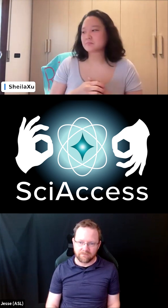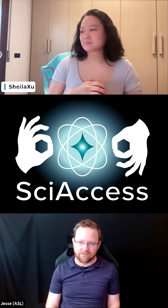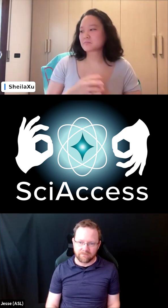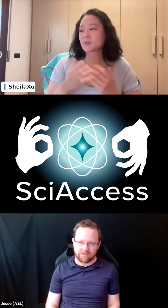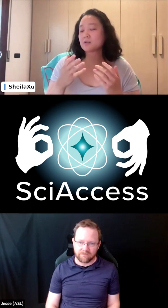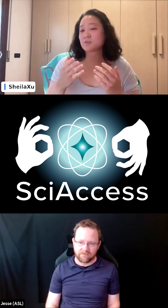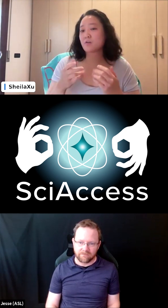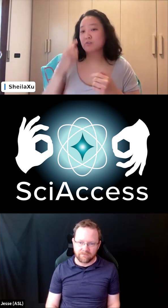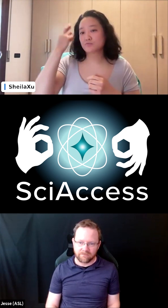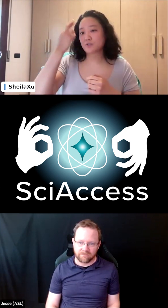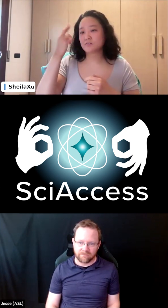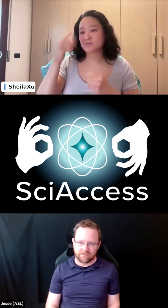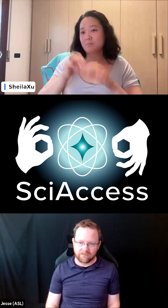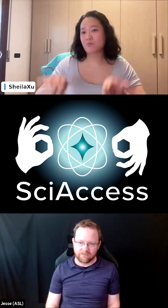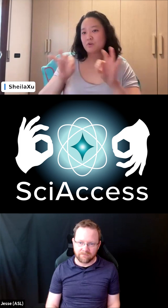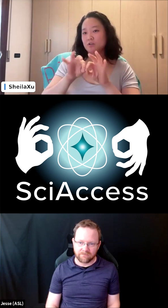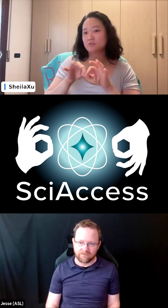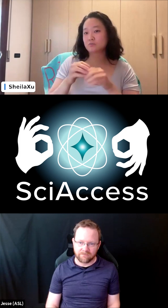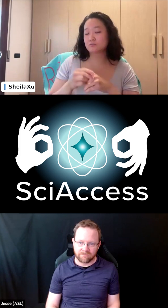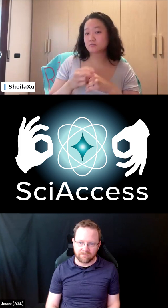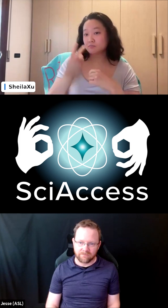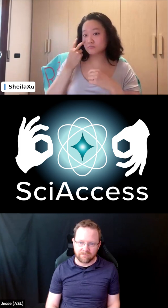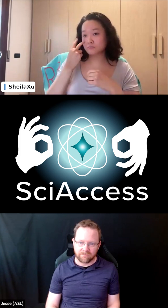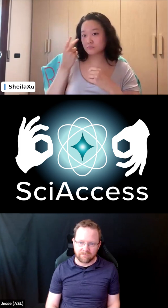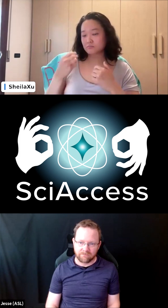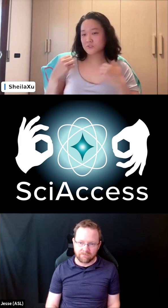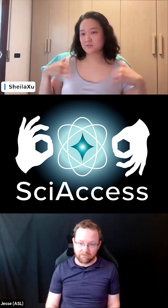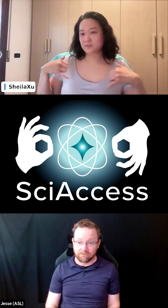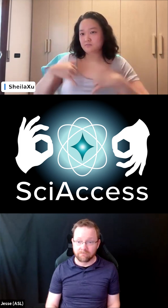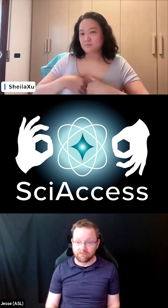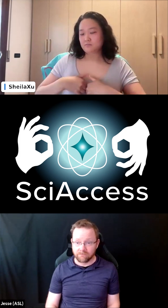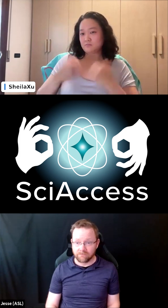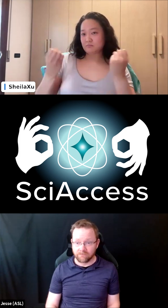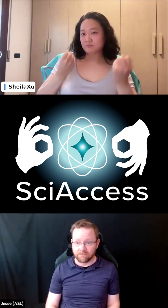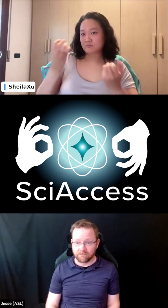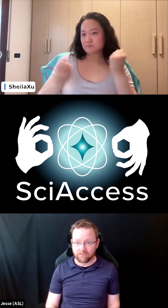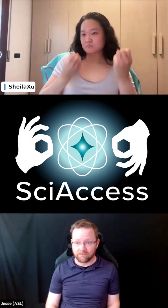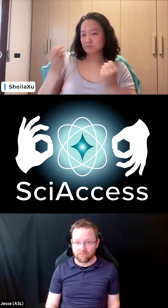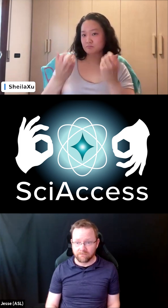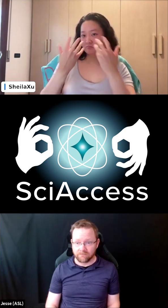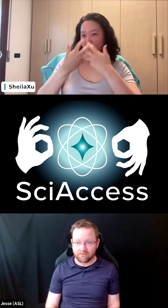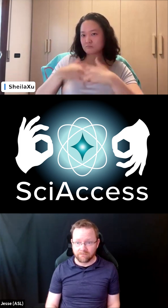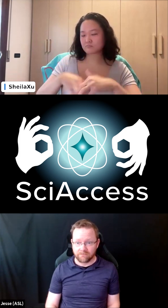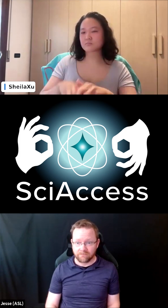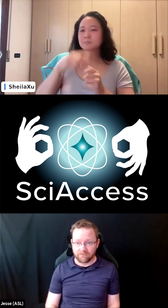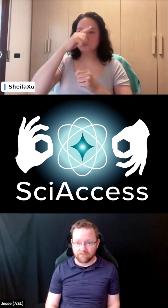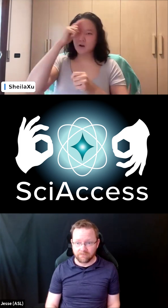You can see the spacesuits we saw that it is effective for